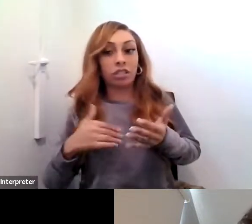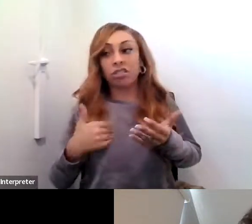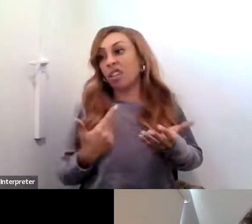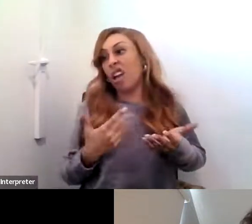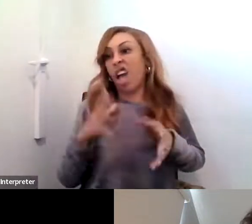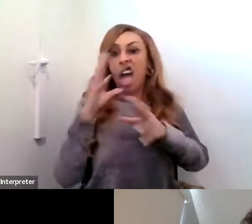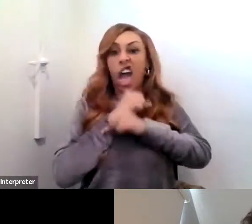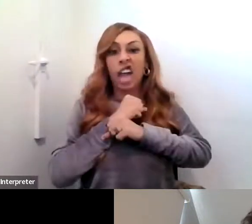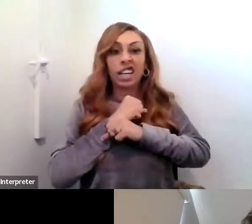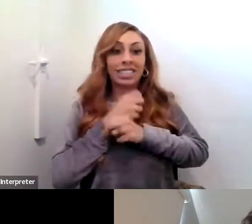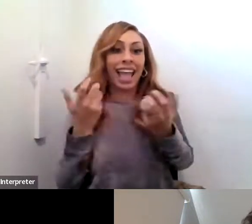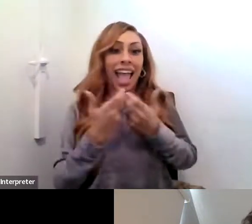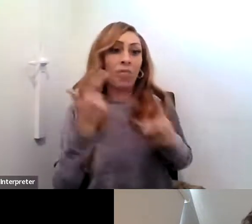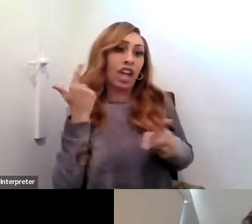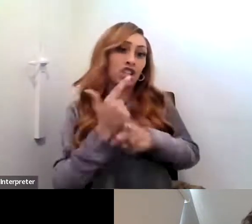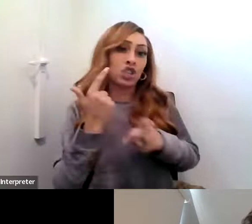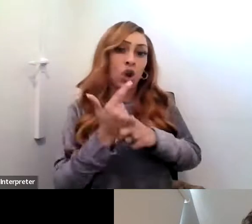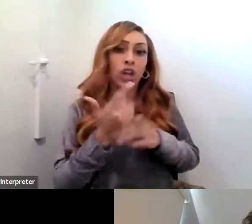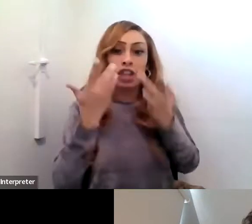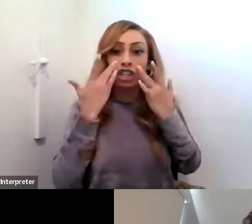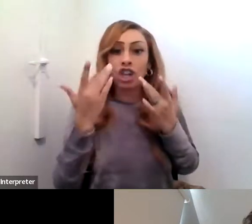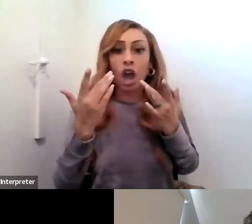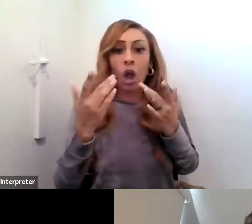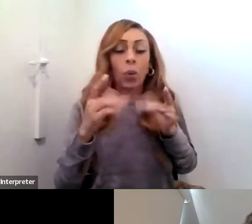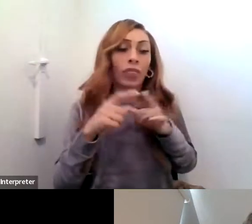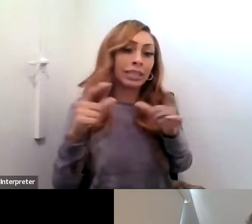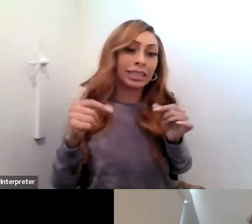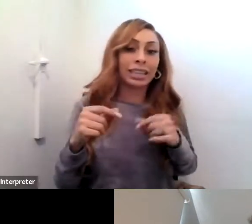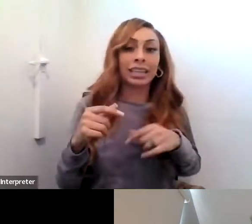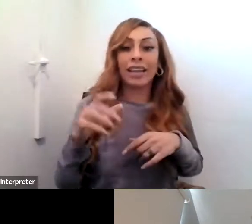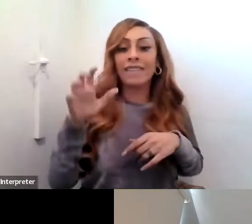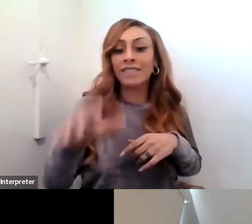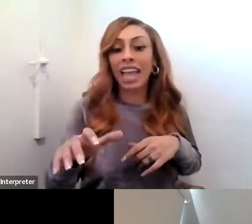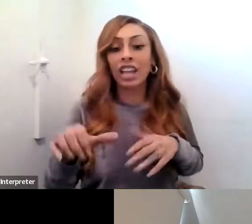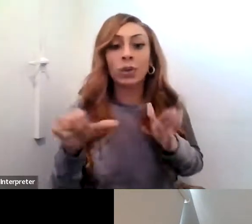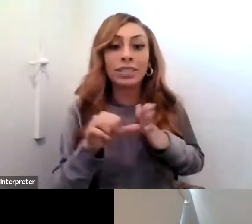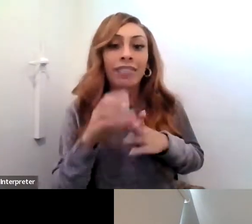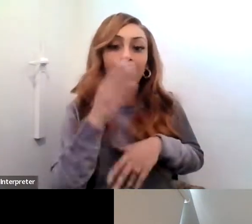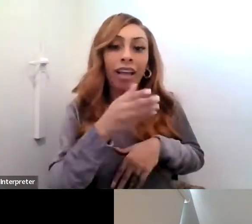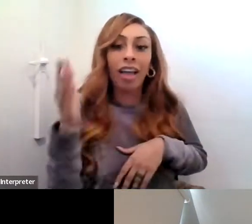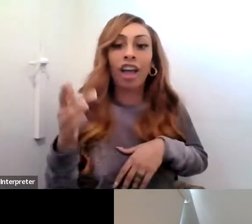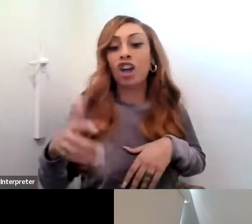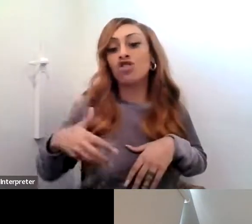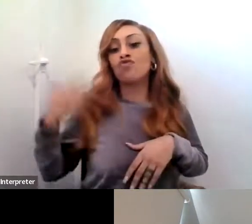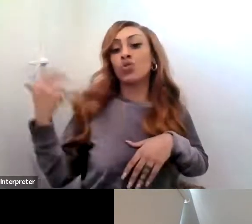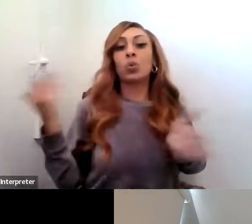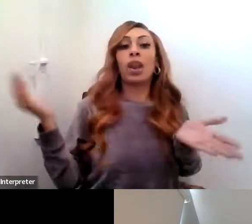they talked about this show, it was really difficult to buy a ticket, the journey was horrible, the venue was difficult to get into, they were rude to me when I arrived,